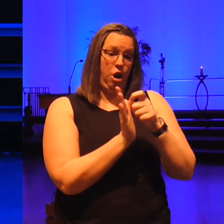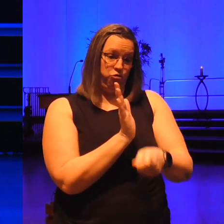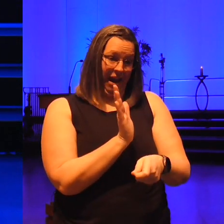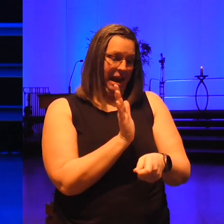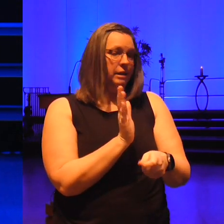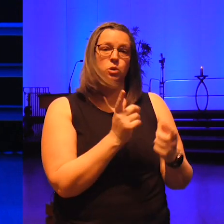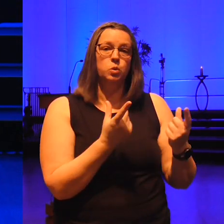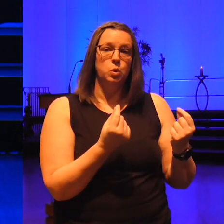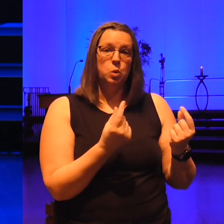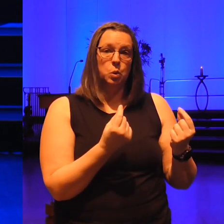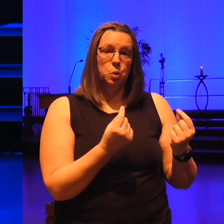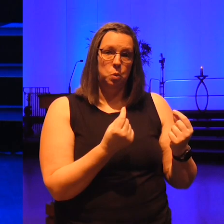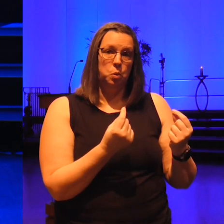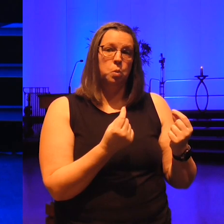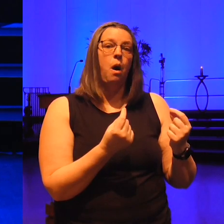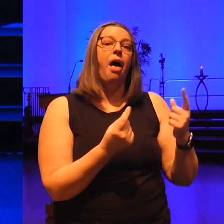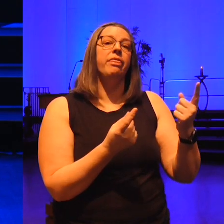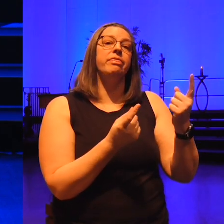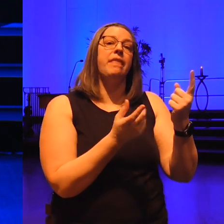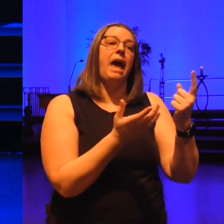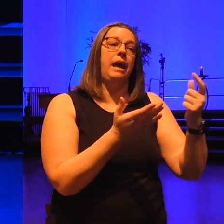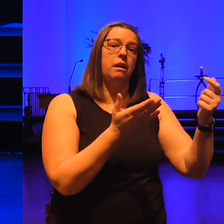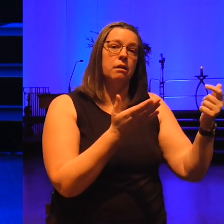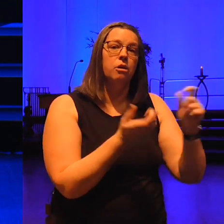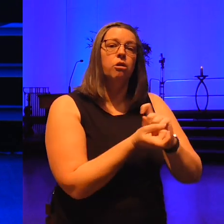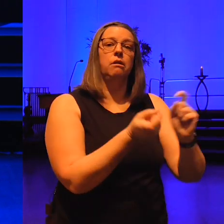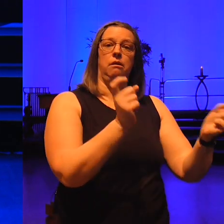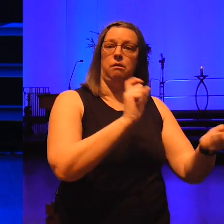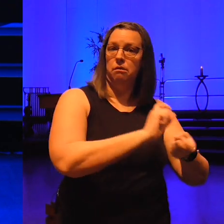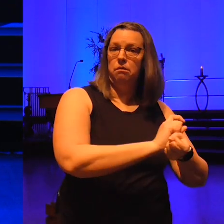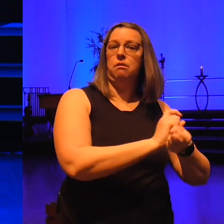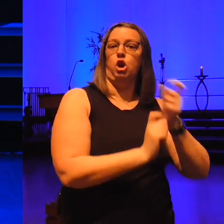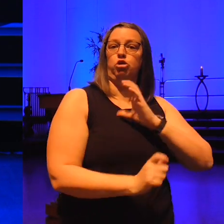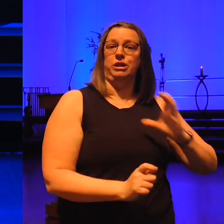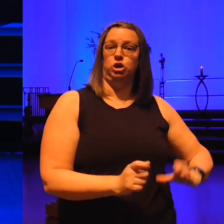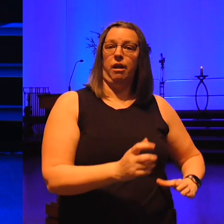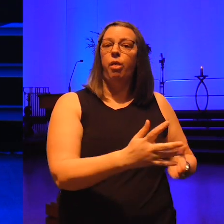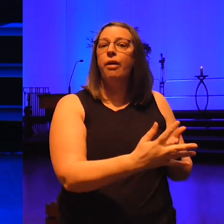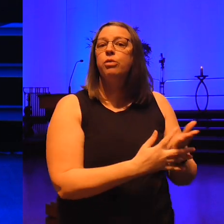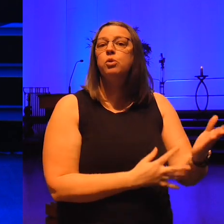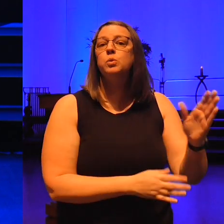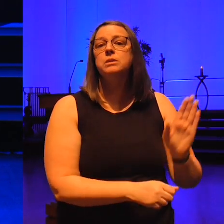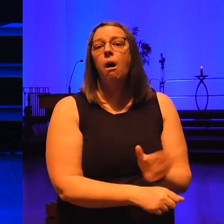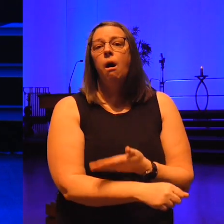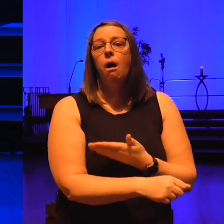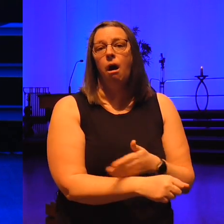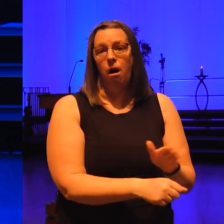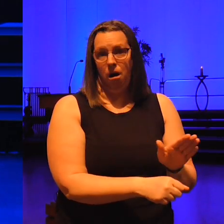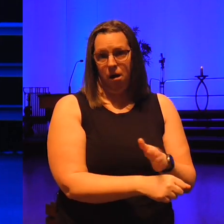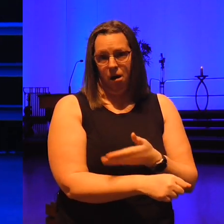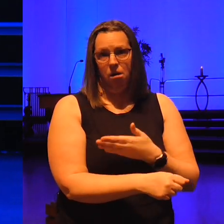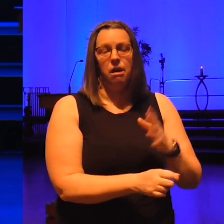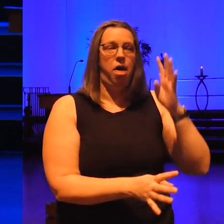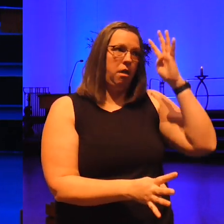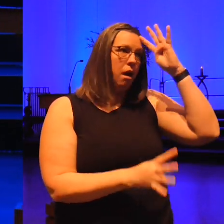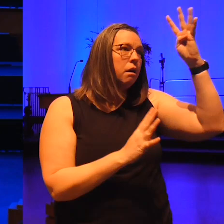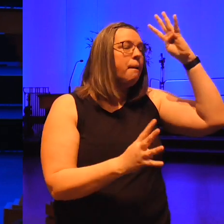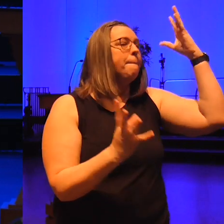reformed Christianity through song and they created these beautiful songs and spirituals